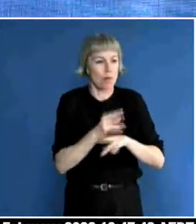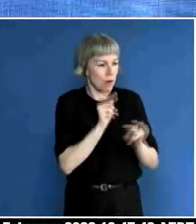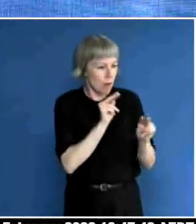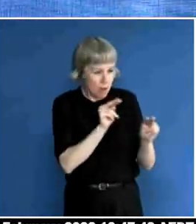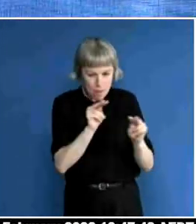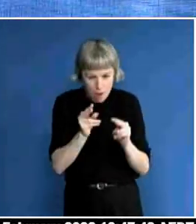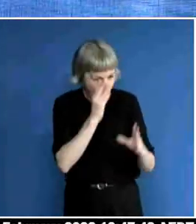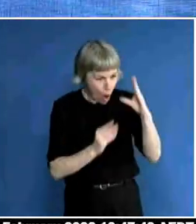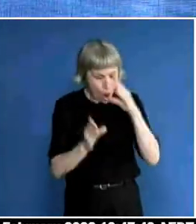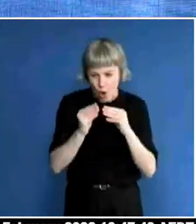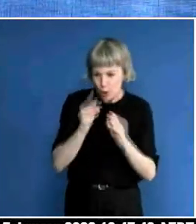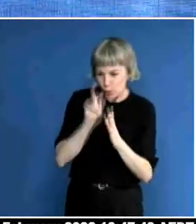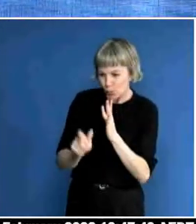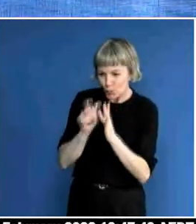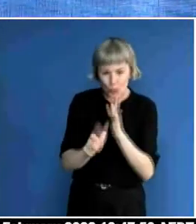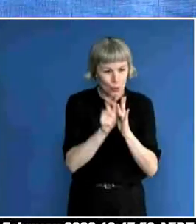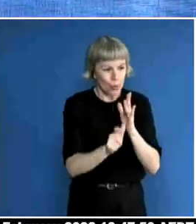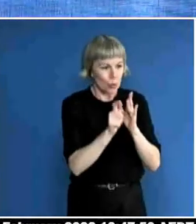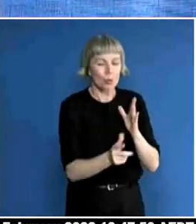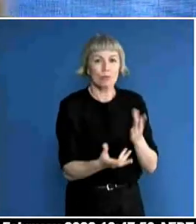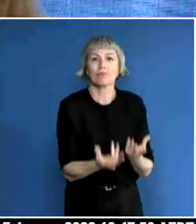And part of it was also you got to know customers.